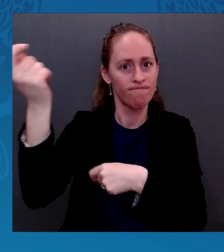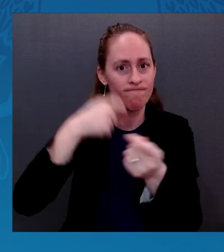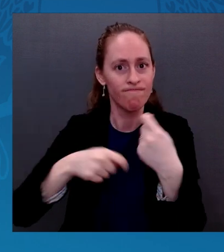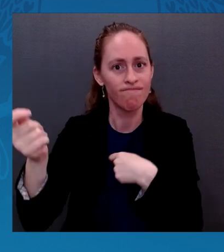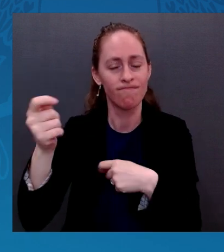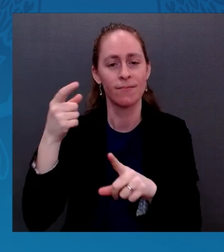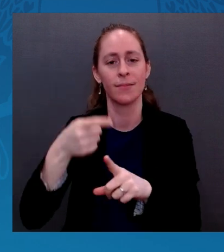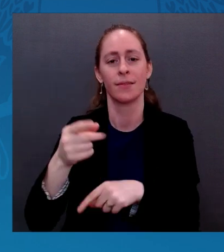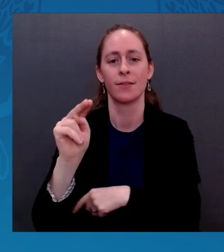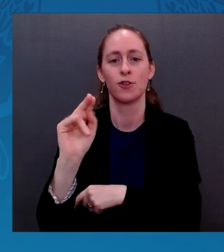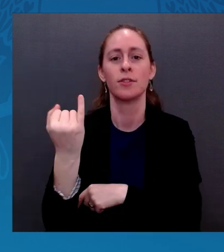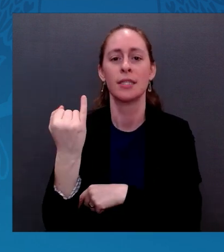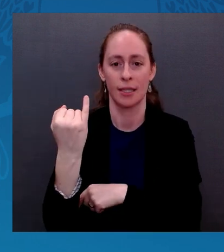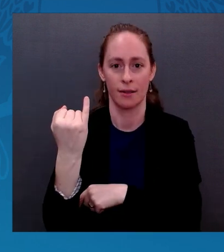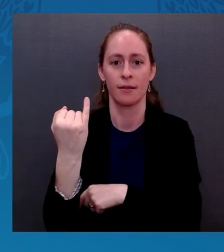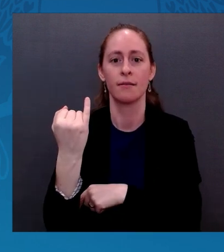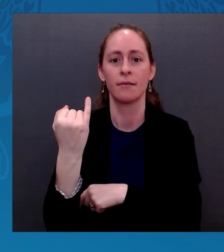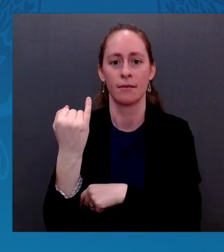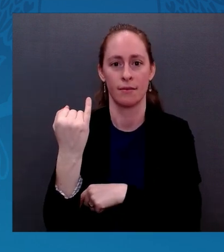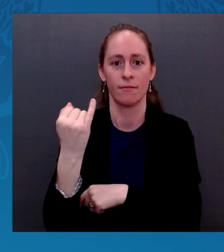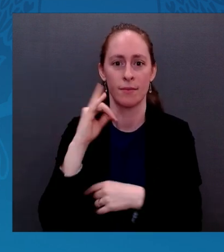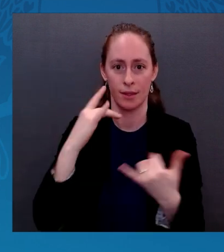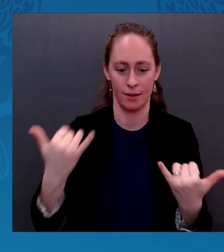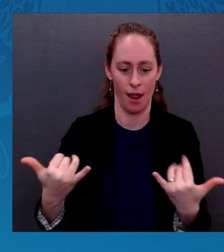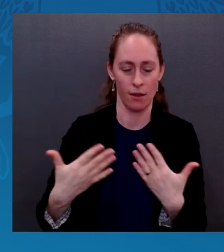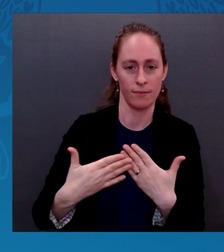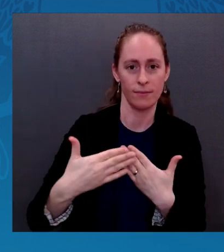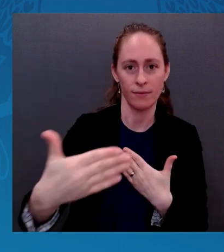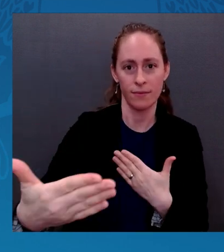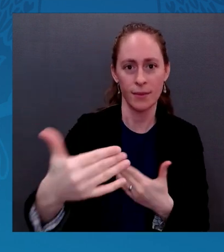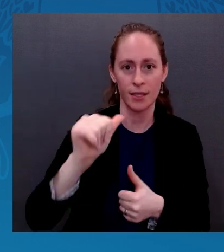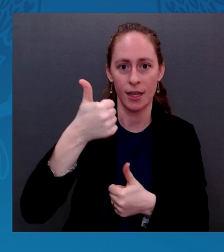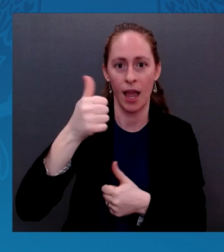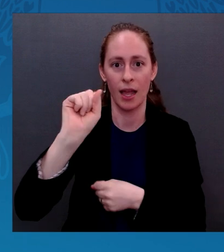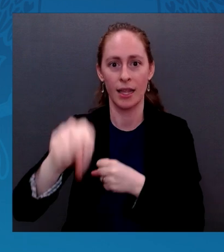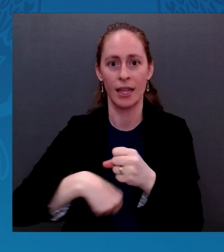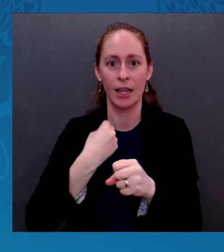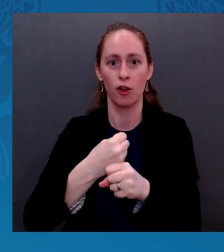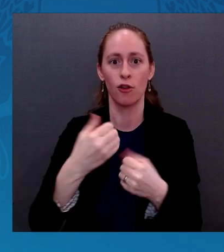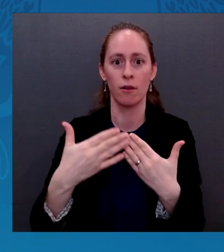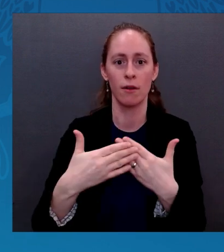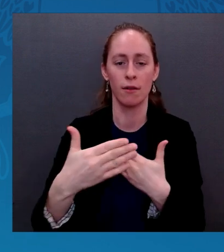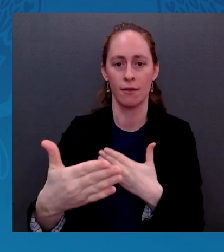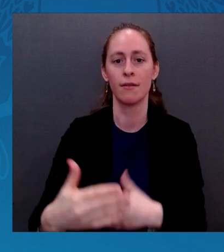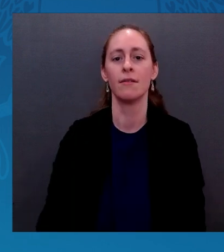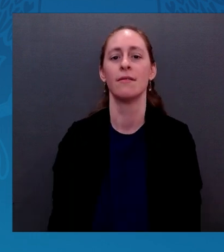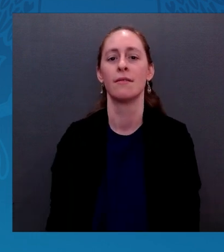an issue is extraordinary and as part of the role model of how we are looking at what we can do as a nation.